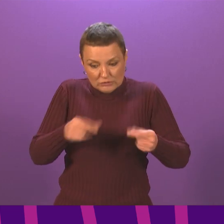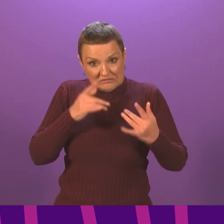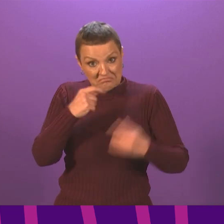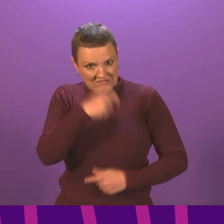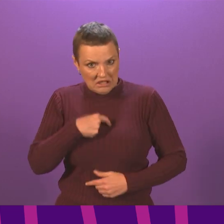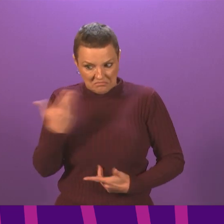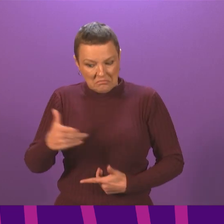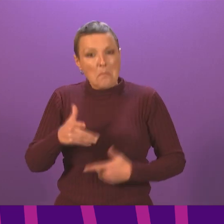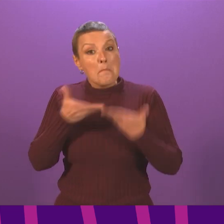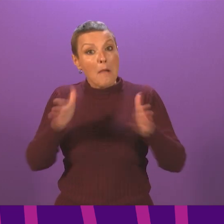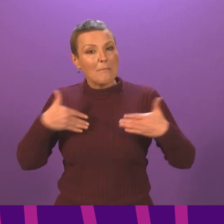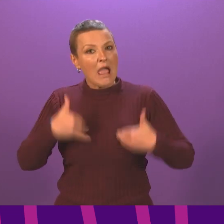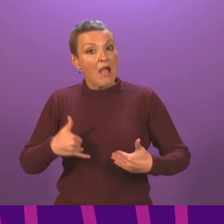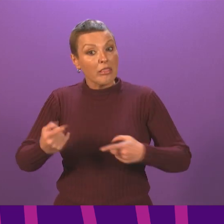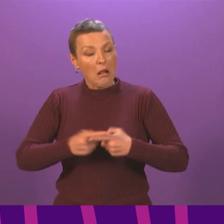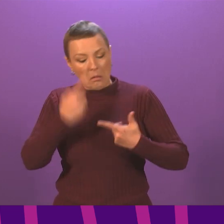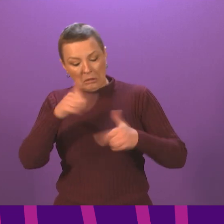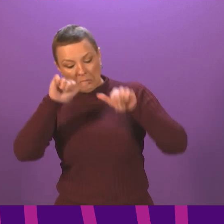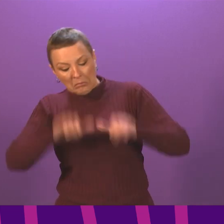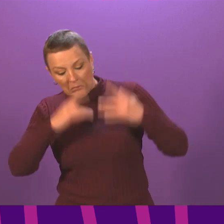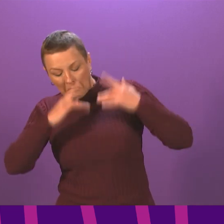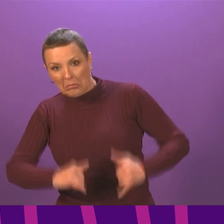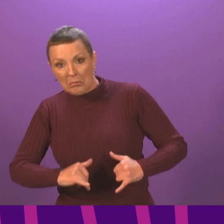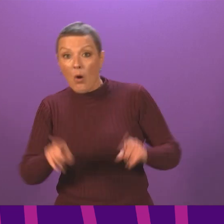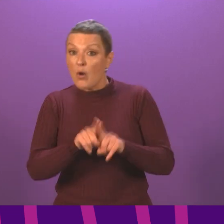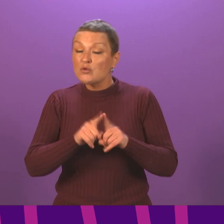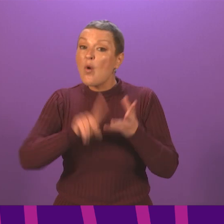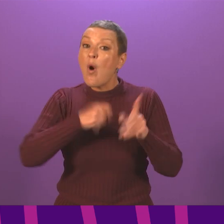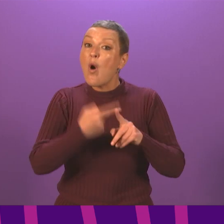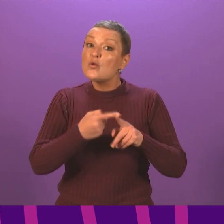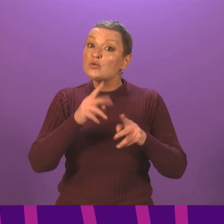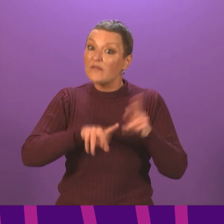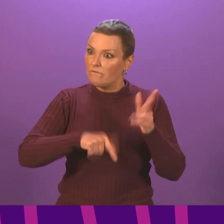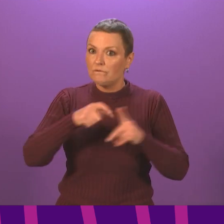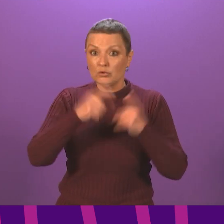clinical validation by Public Health England and the University of Oxford. That validation